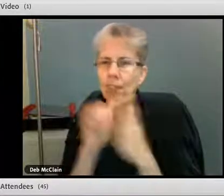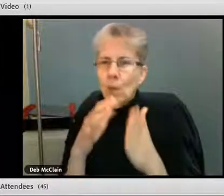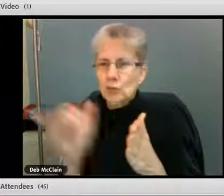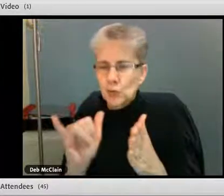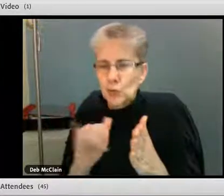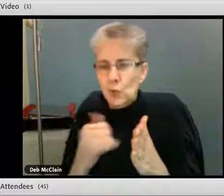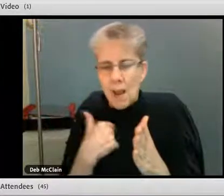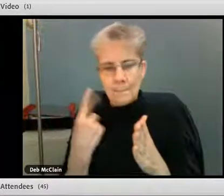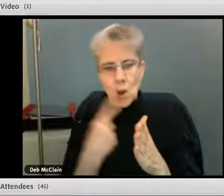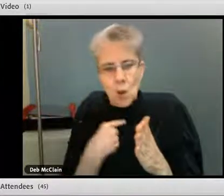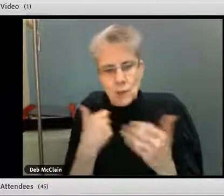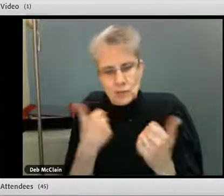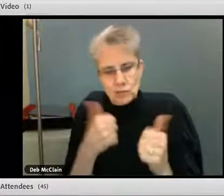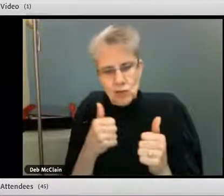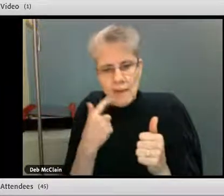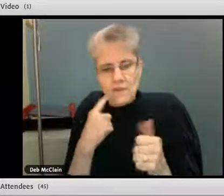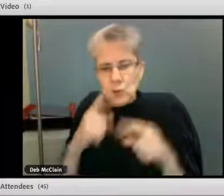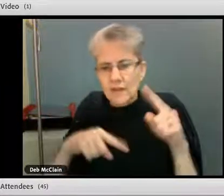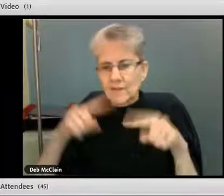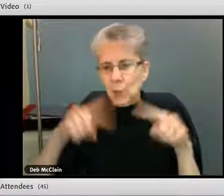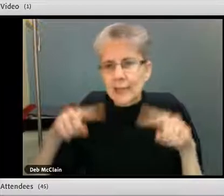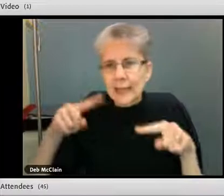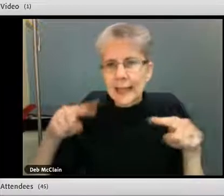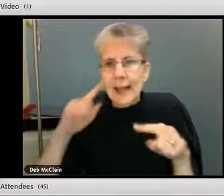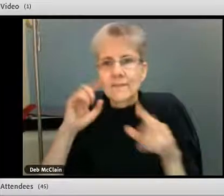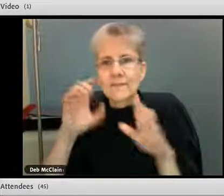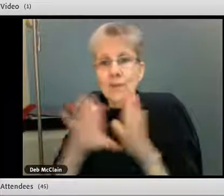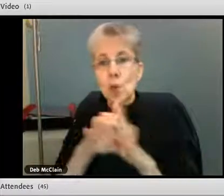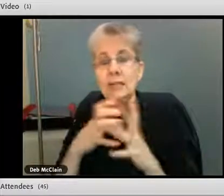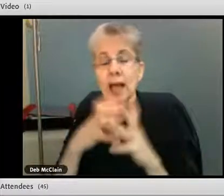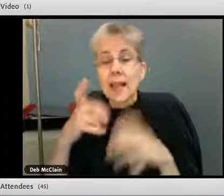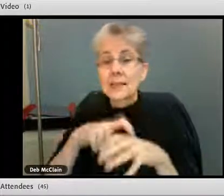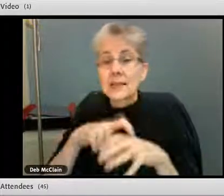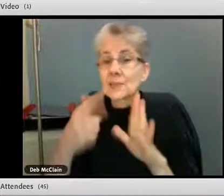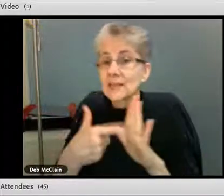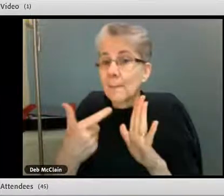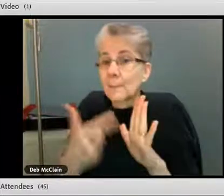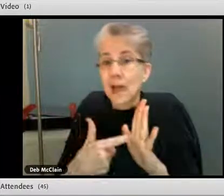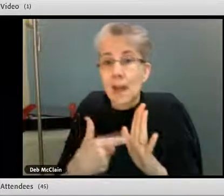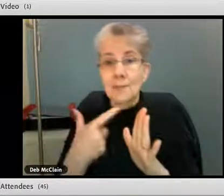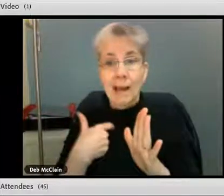in photos a lot of times. And sometimes I can spend 20, 30 minutes saying,